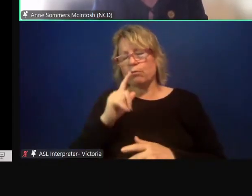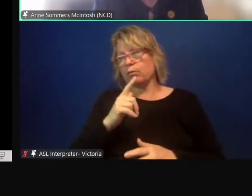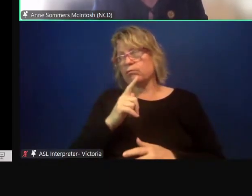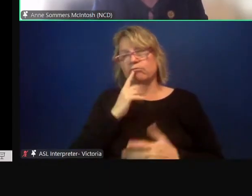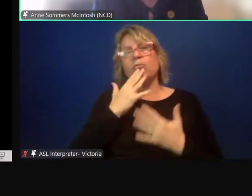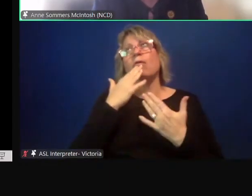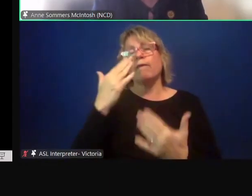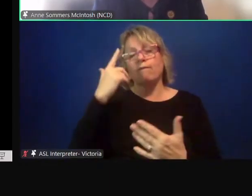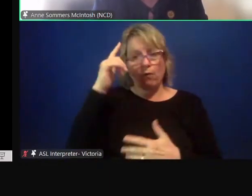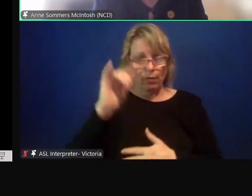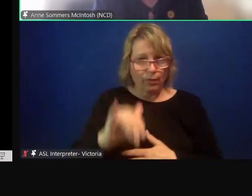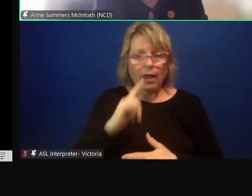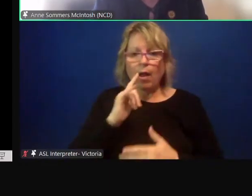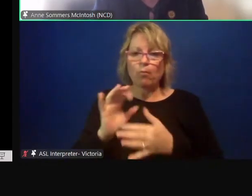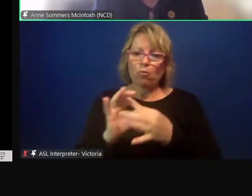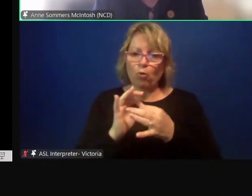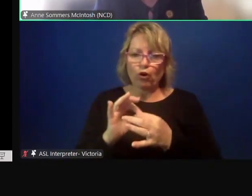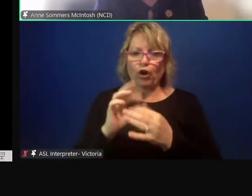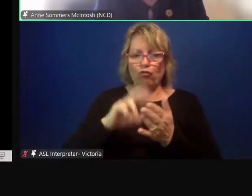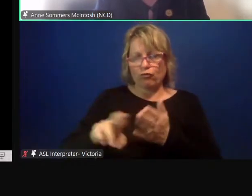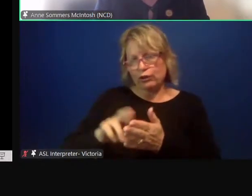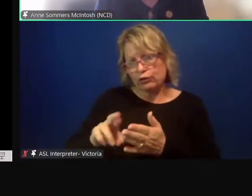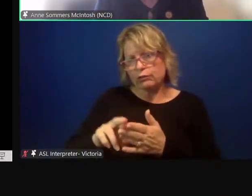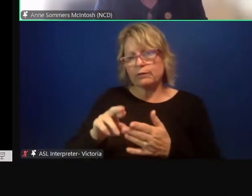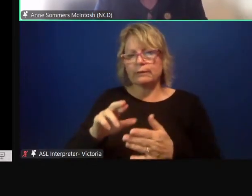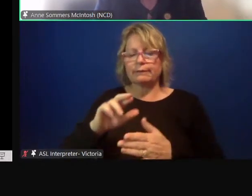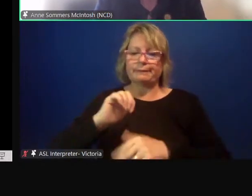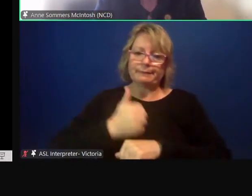coordinate the research, establish centers for excellence for the research, education,